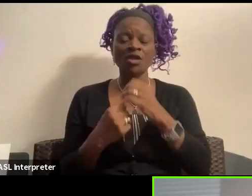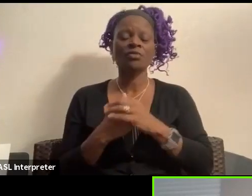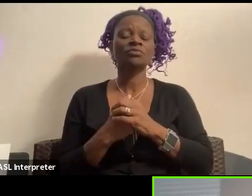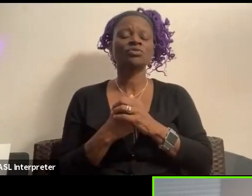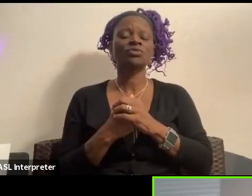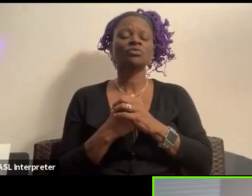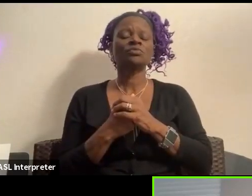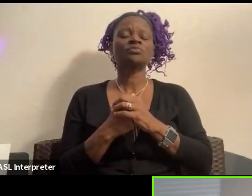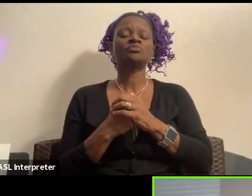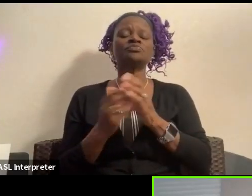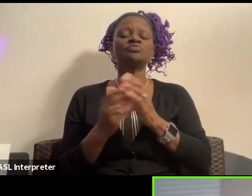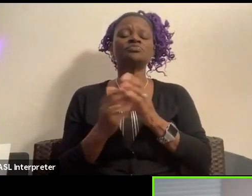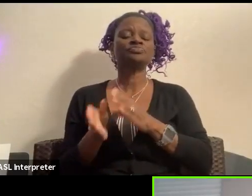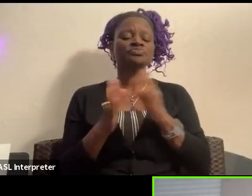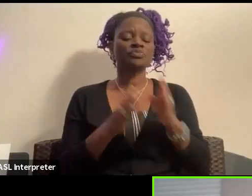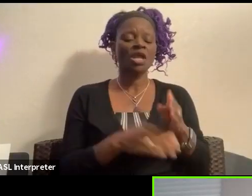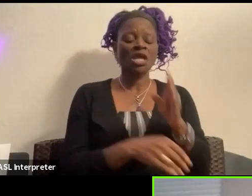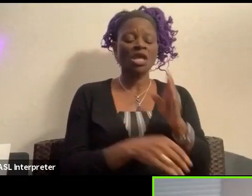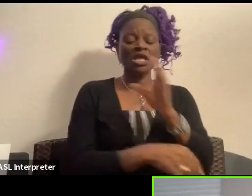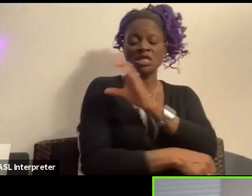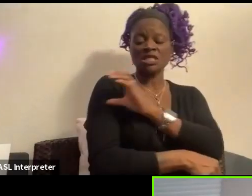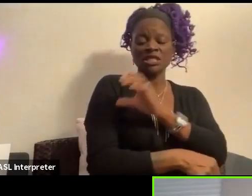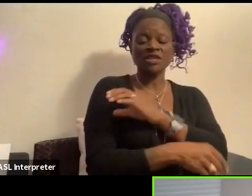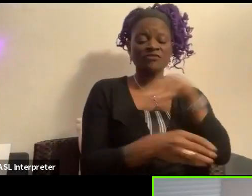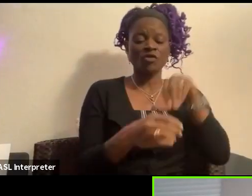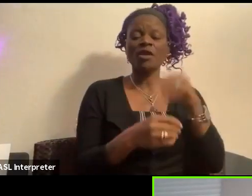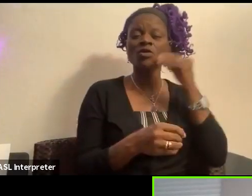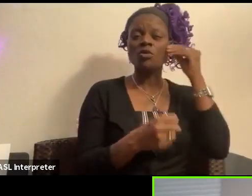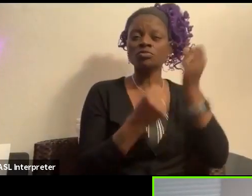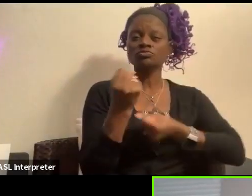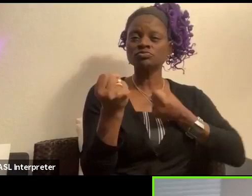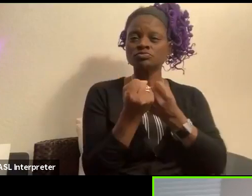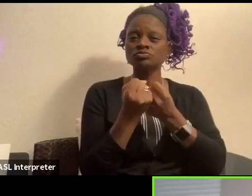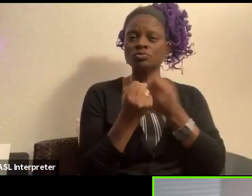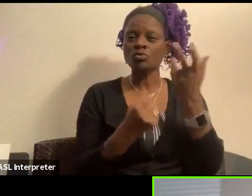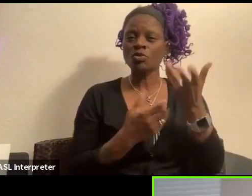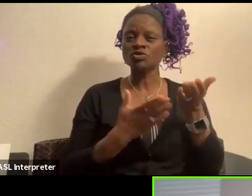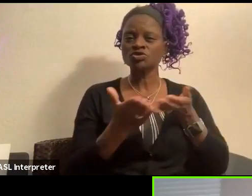a clinic for in-home support services workers at Sonoma County Fairgrounds